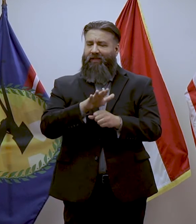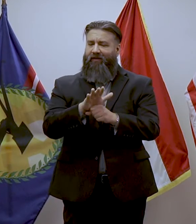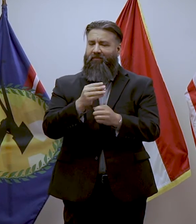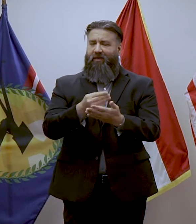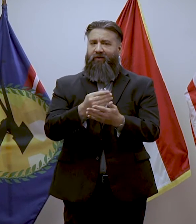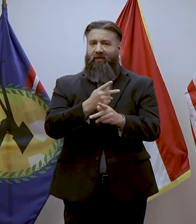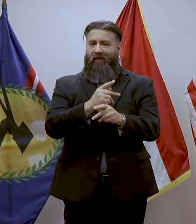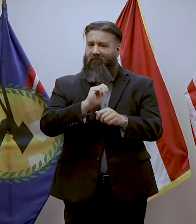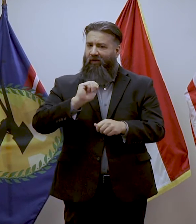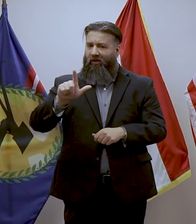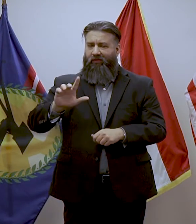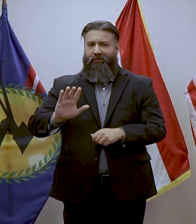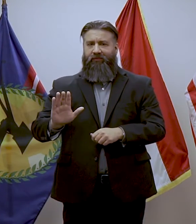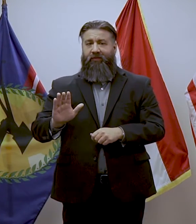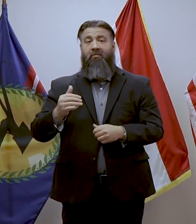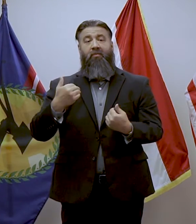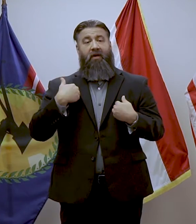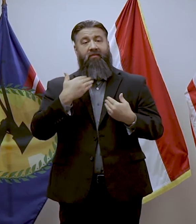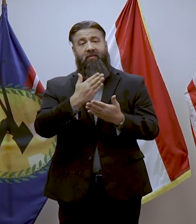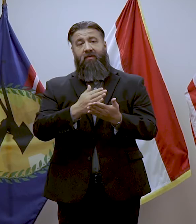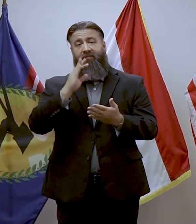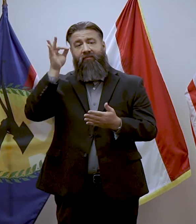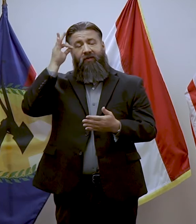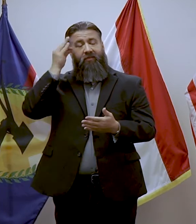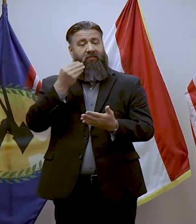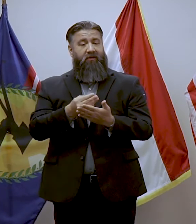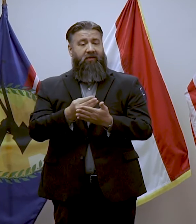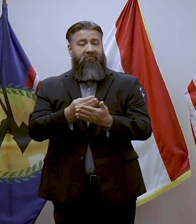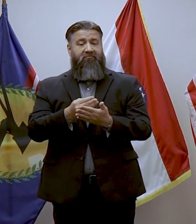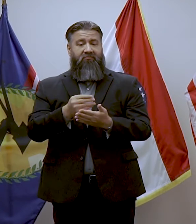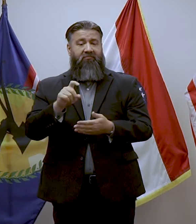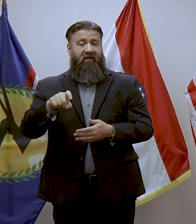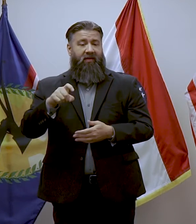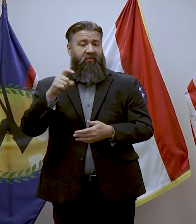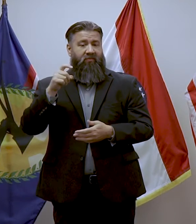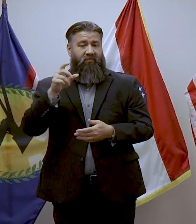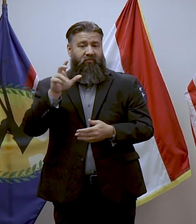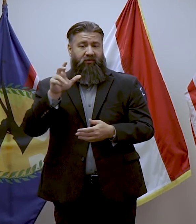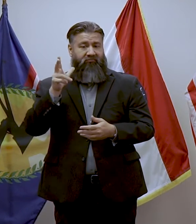But we do have some federal funds, and I think we should hear what our residents have to say.